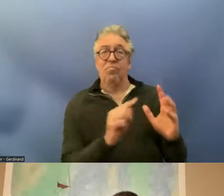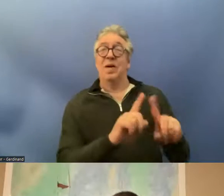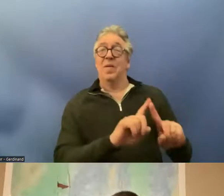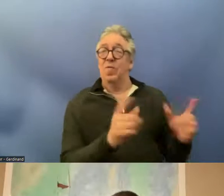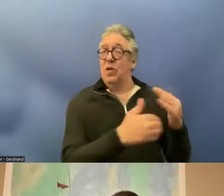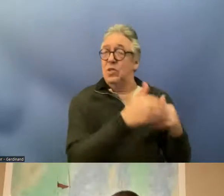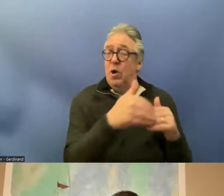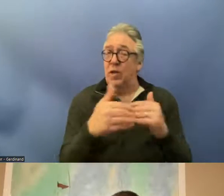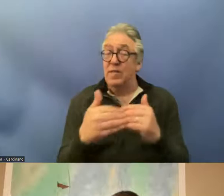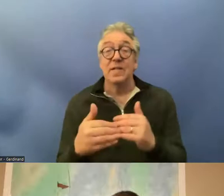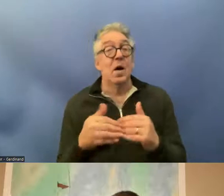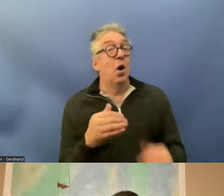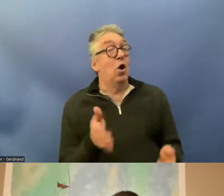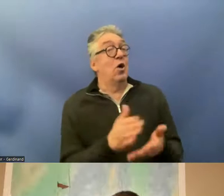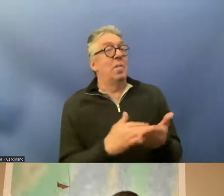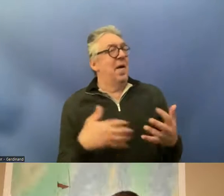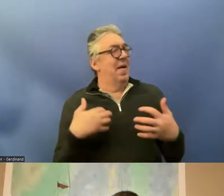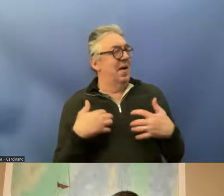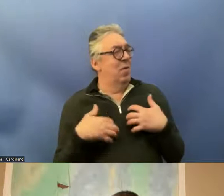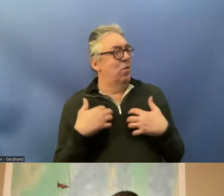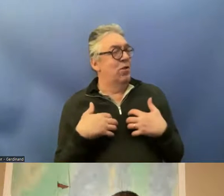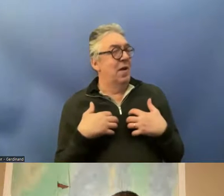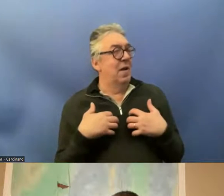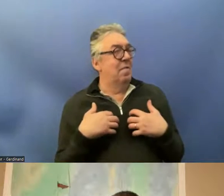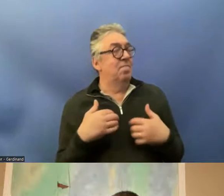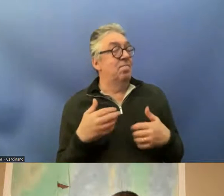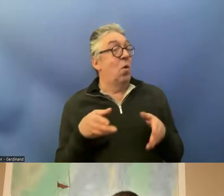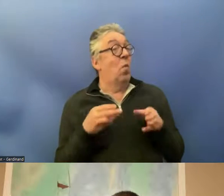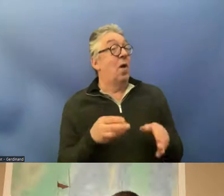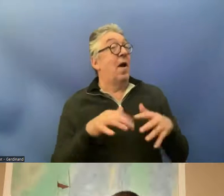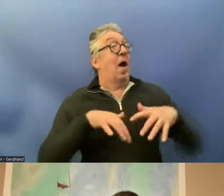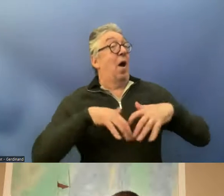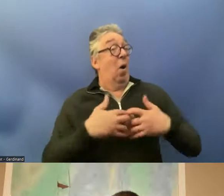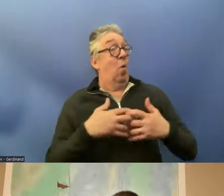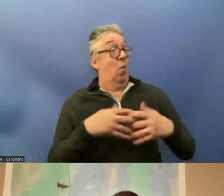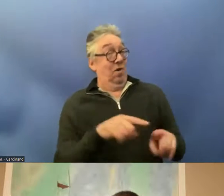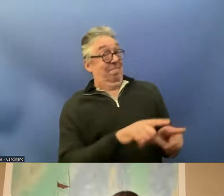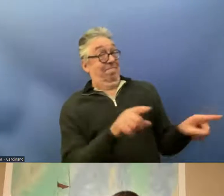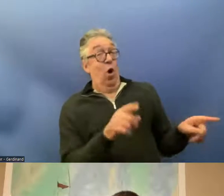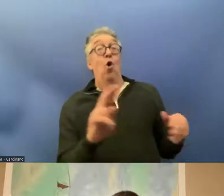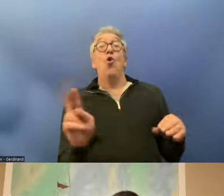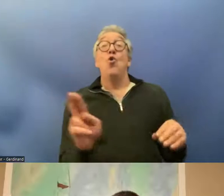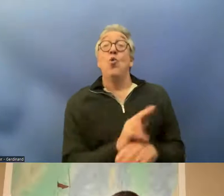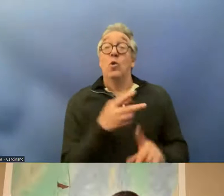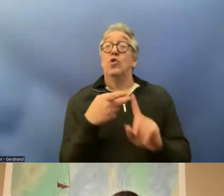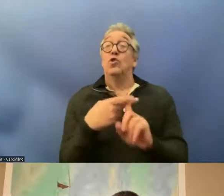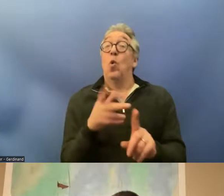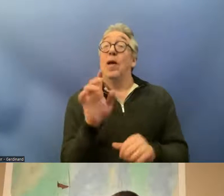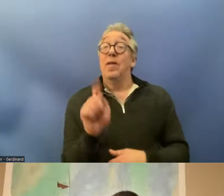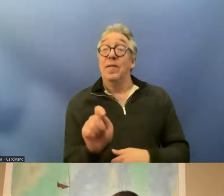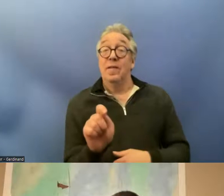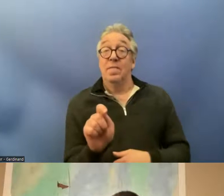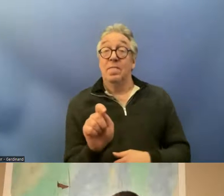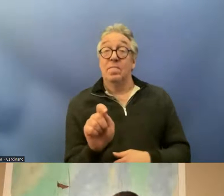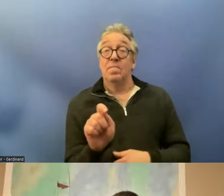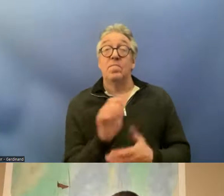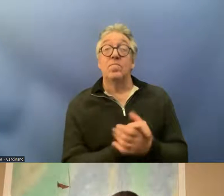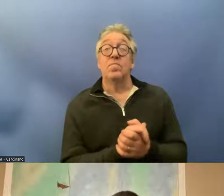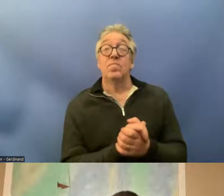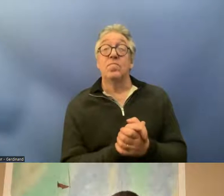Some of the most interesting uses that this toolkit, OPDs have been using this toolkit, are basically